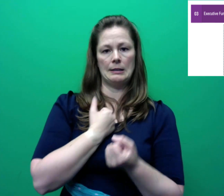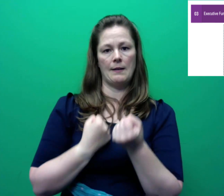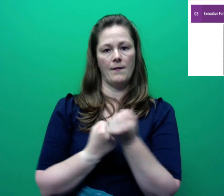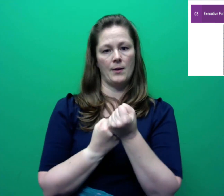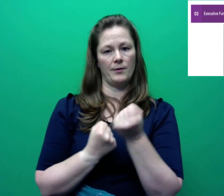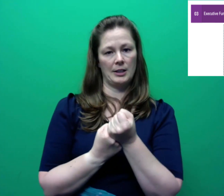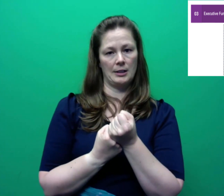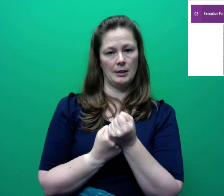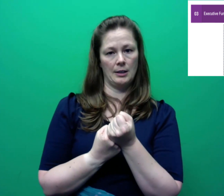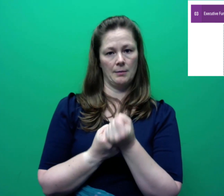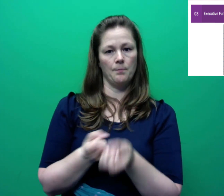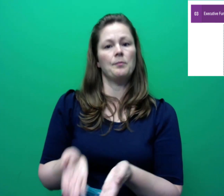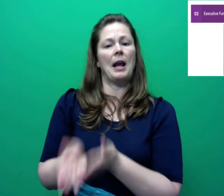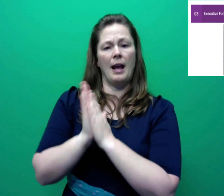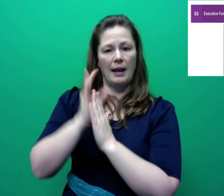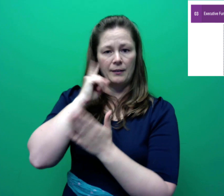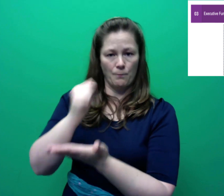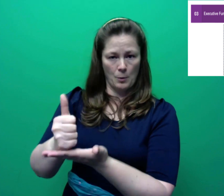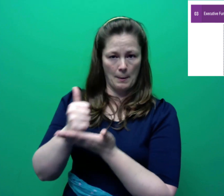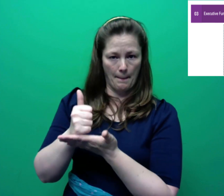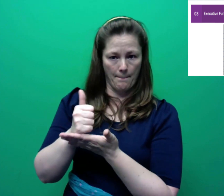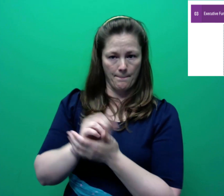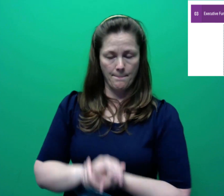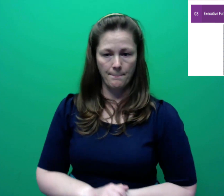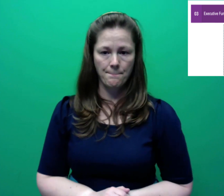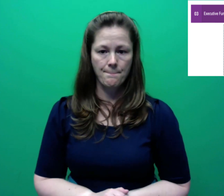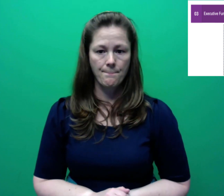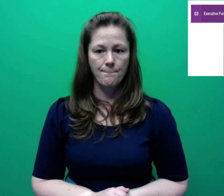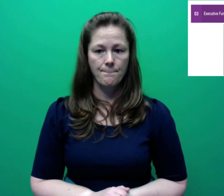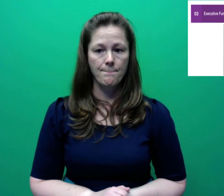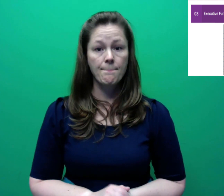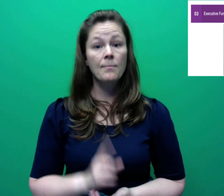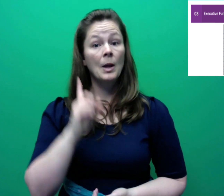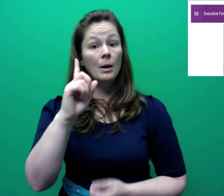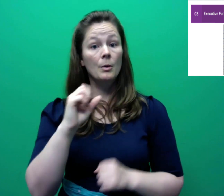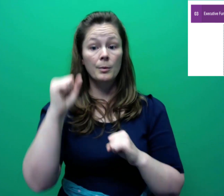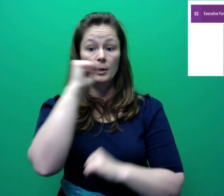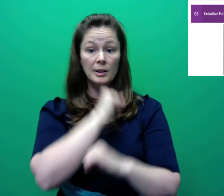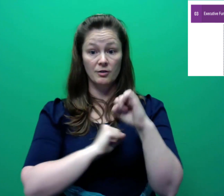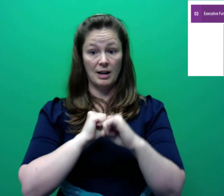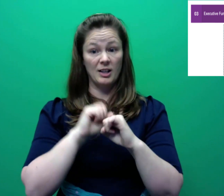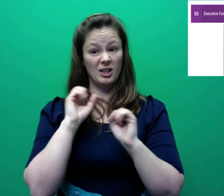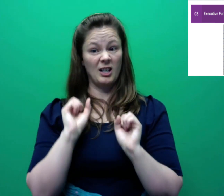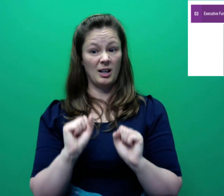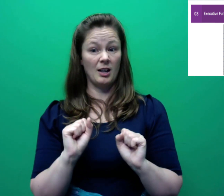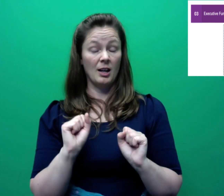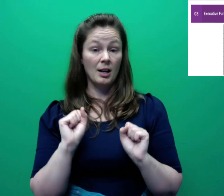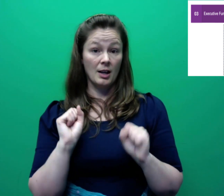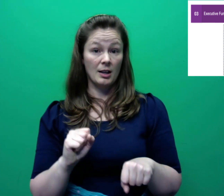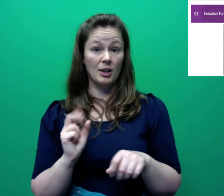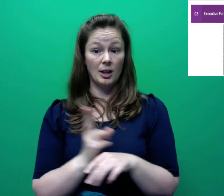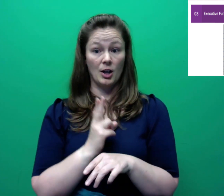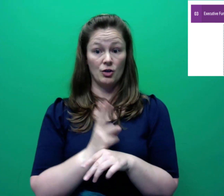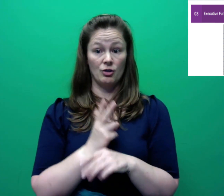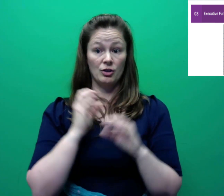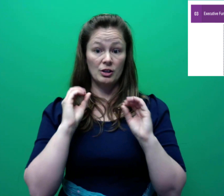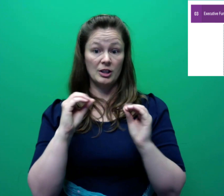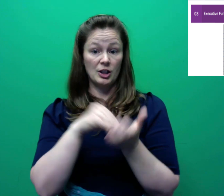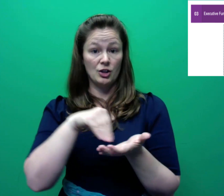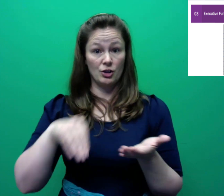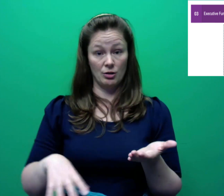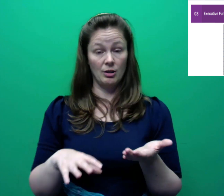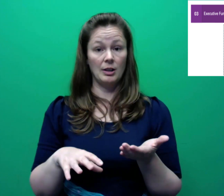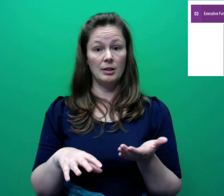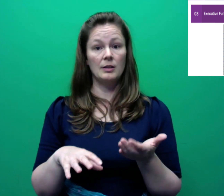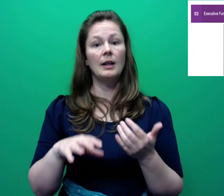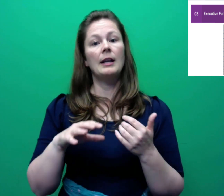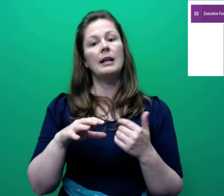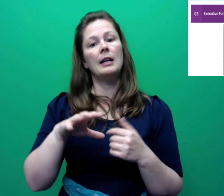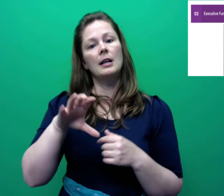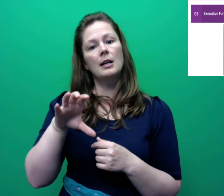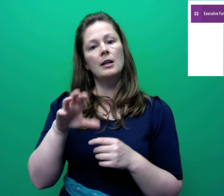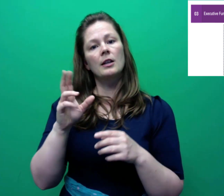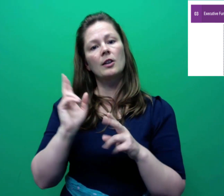opportunities for self-advocacy. One strategy that can be used is to teach